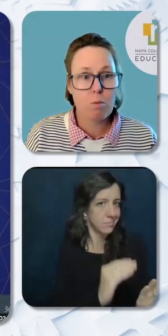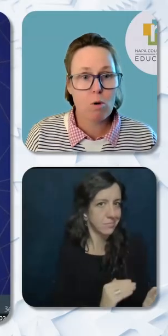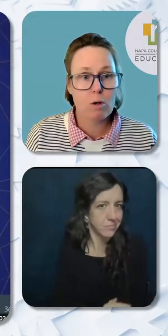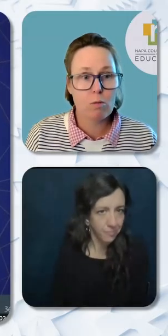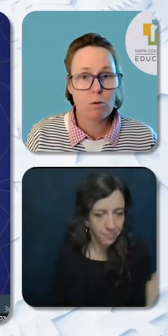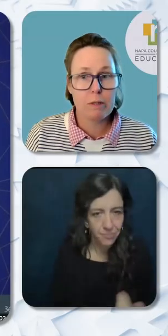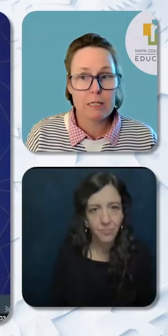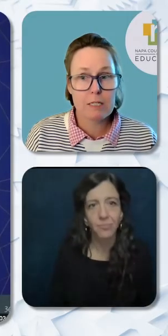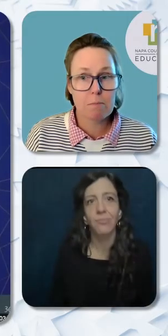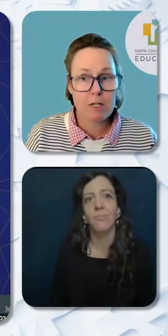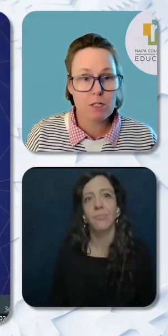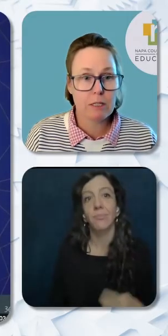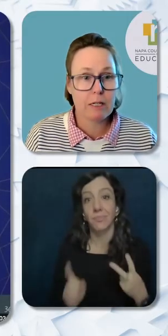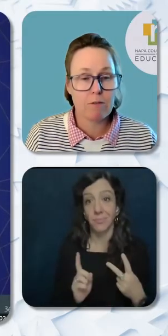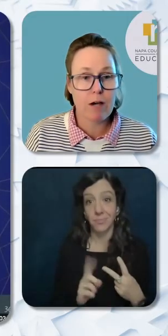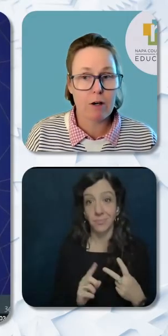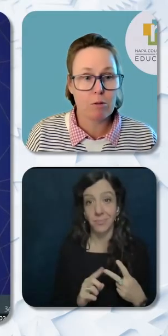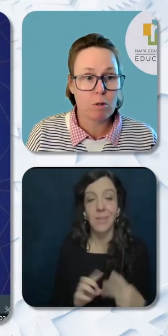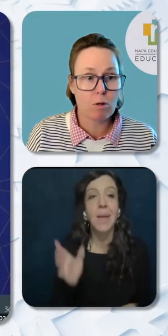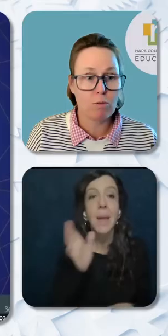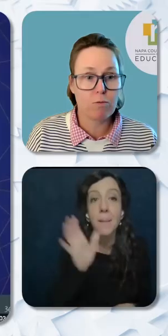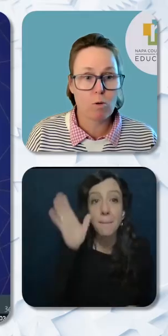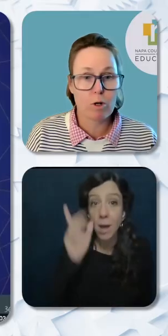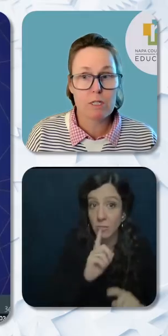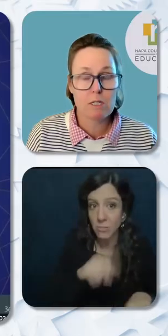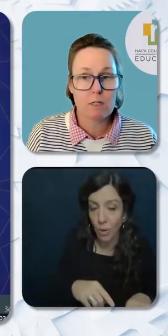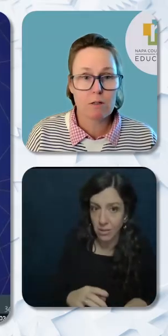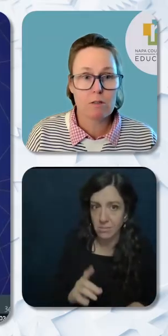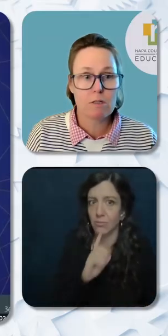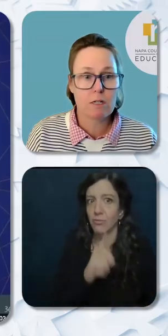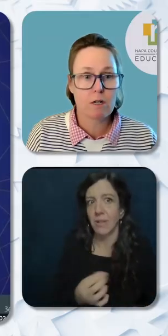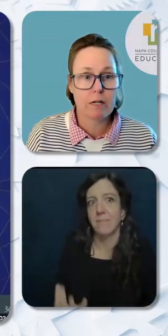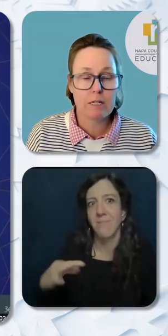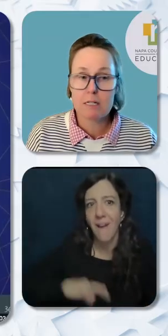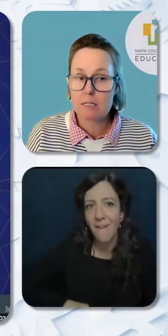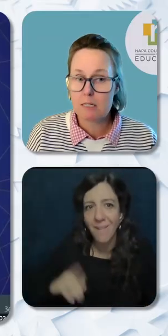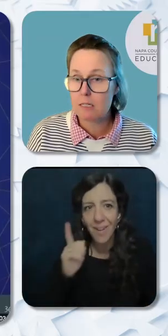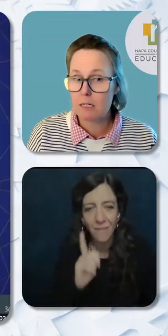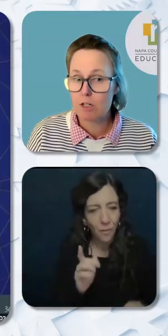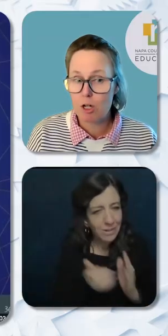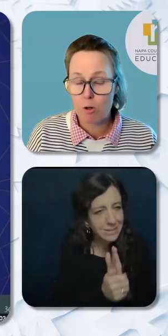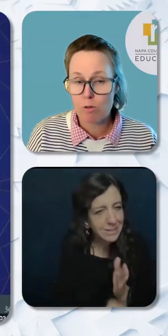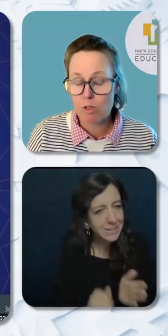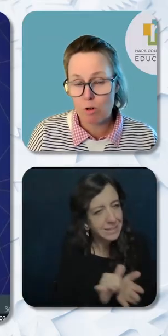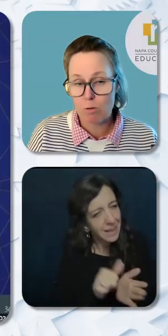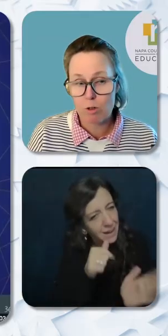Parent report will be especially valuable for skills that are inconsistently shown,